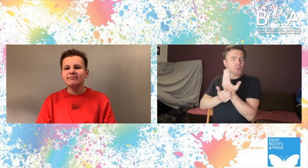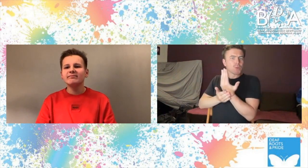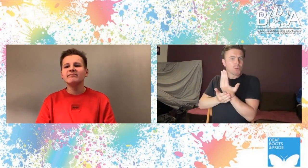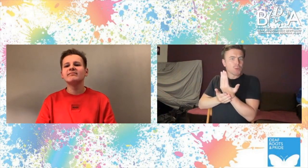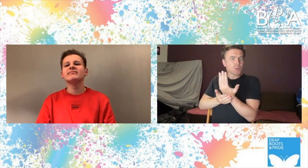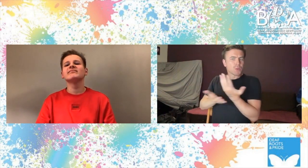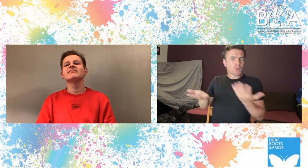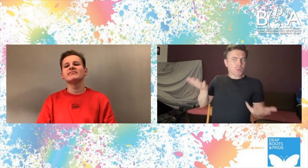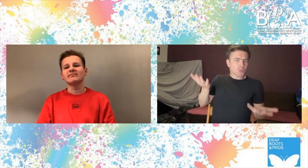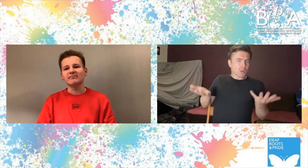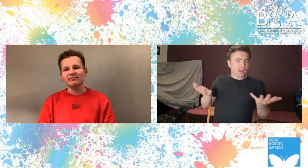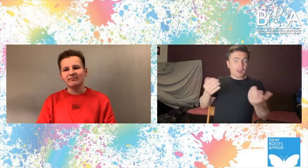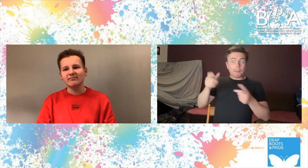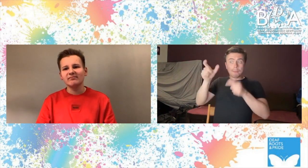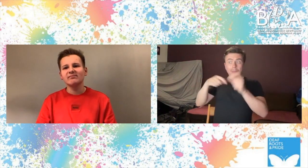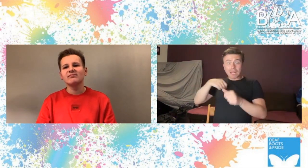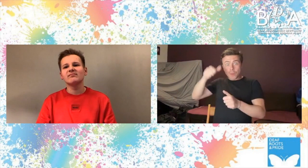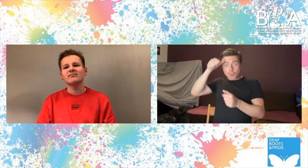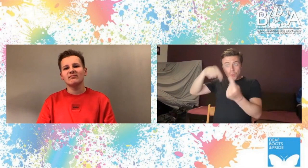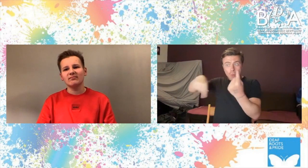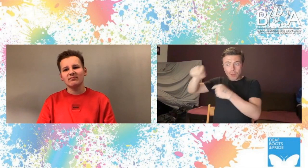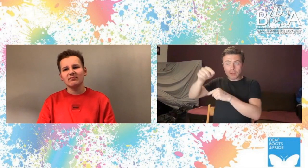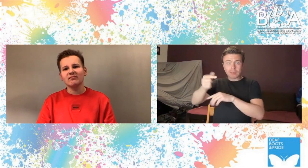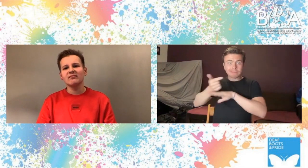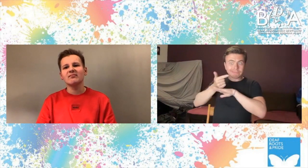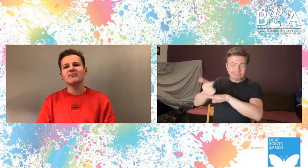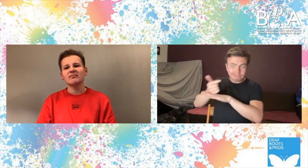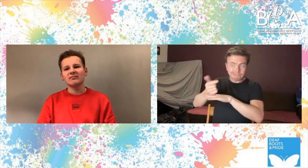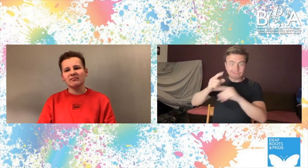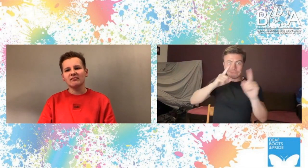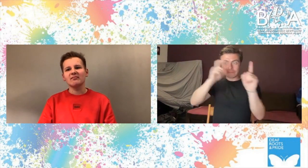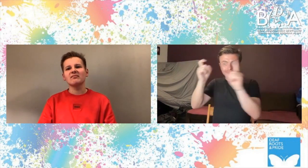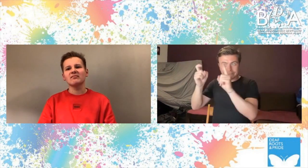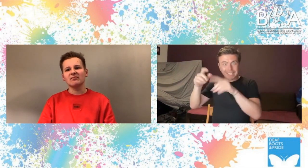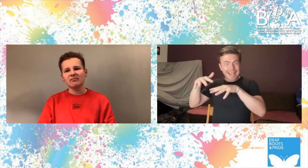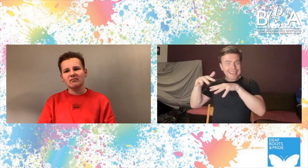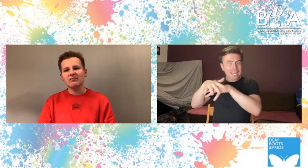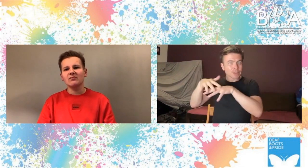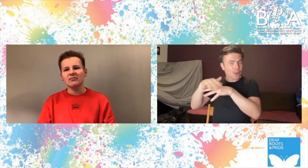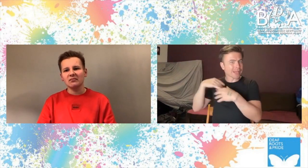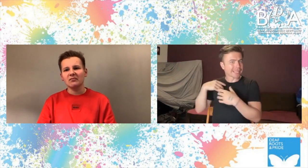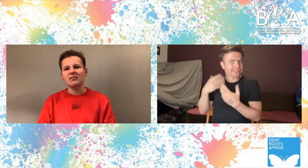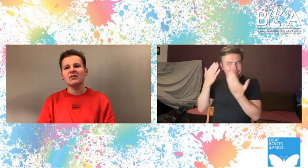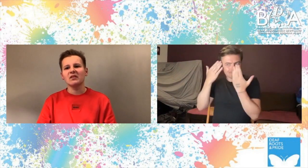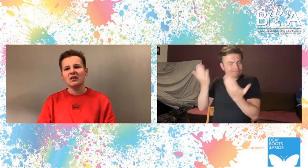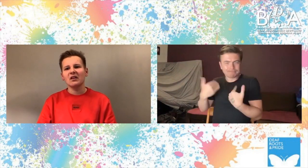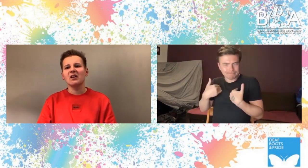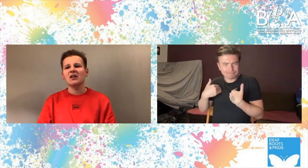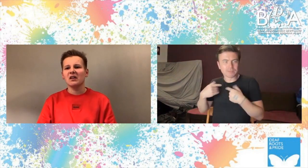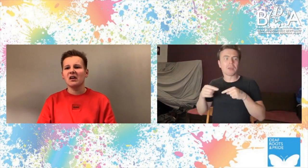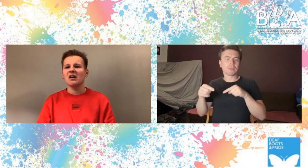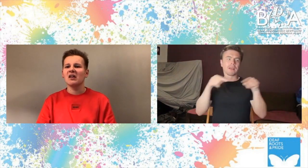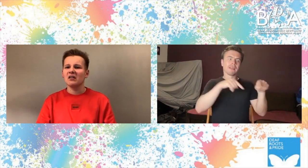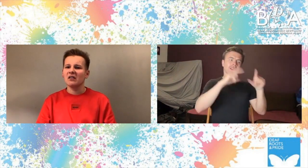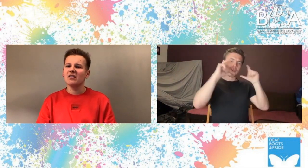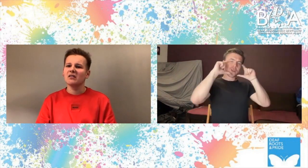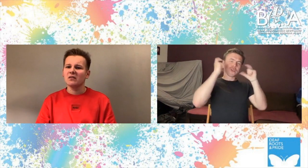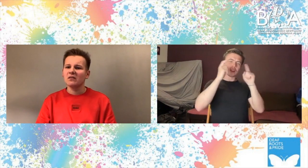the right opportunities without going to college? I don't know. A lot of it's about